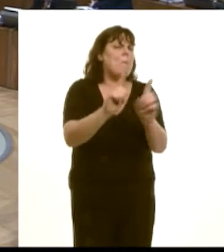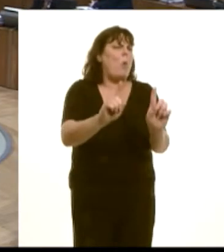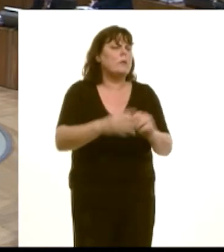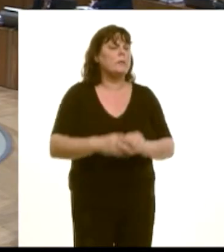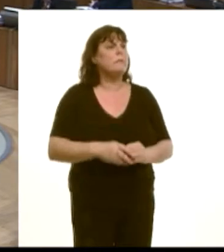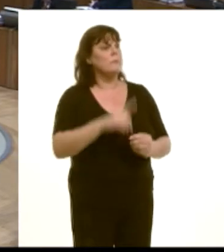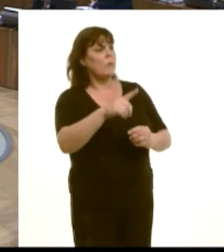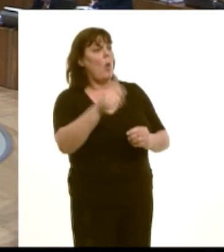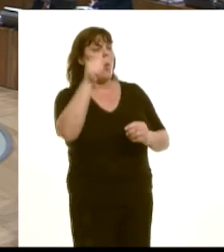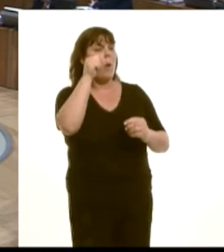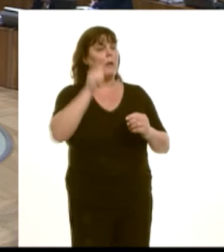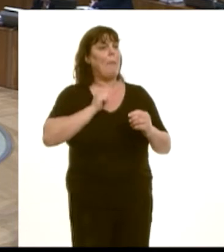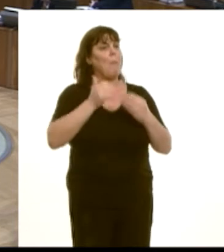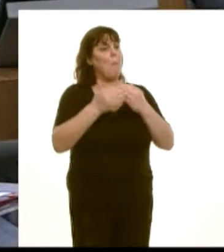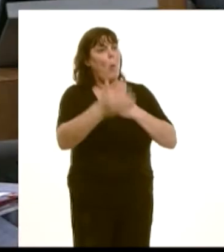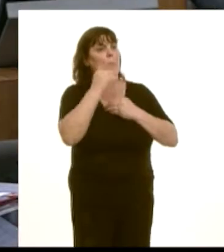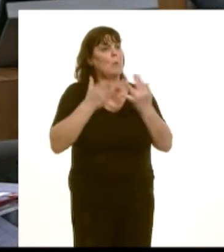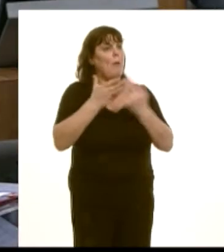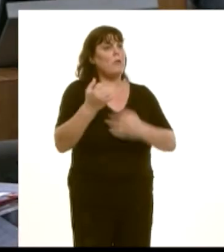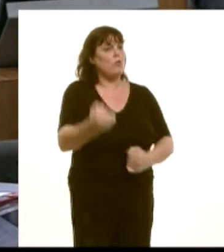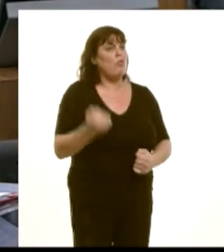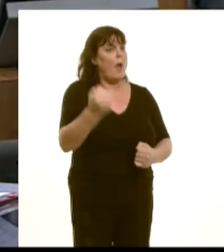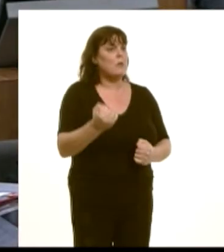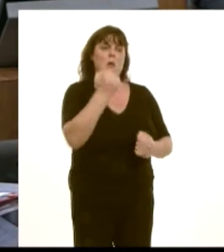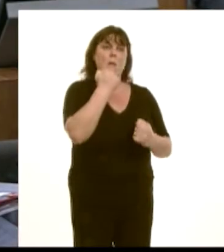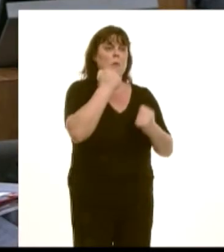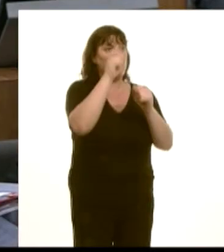there to be growth. We will have a target to increase passenger growth, because of course